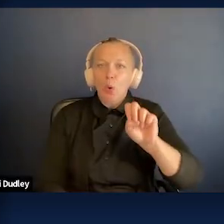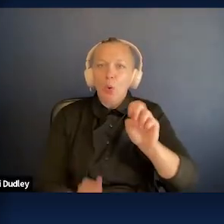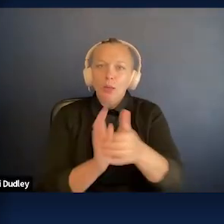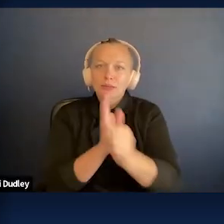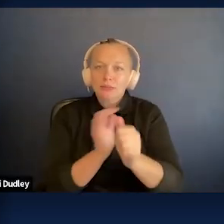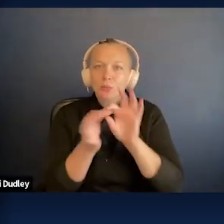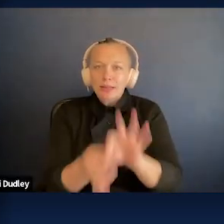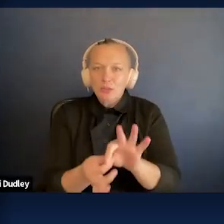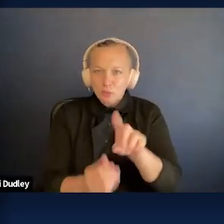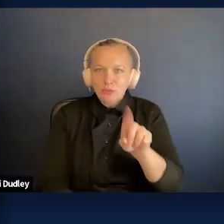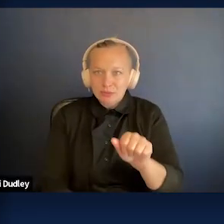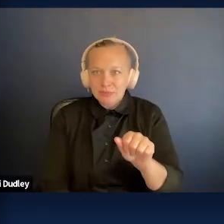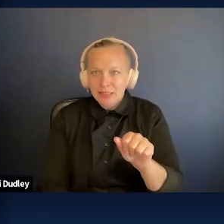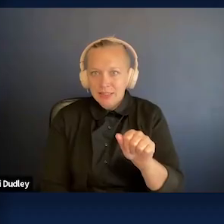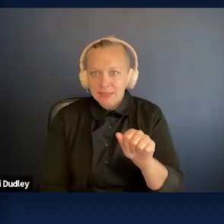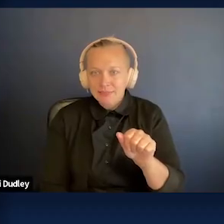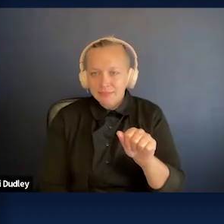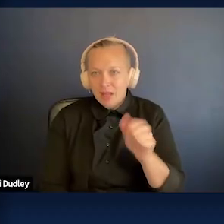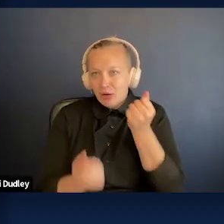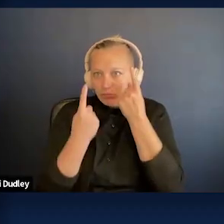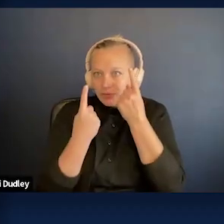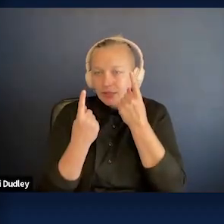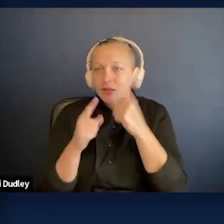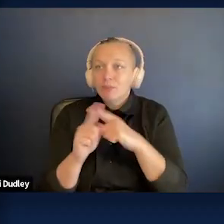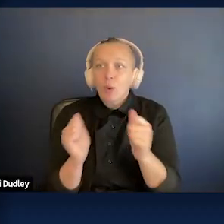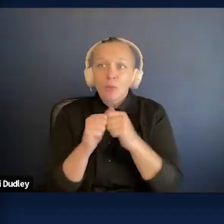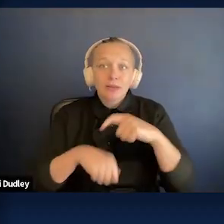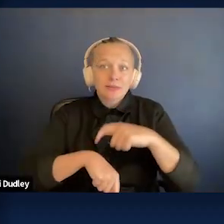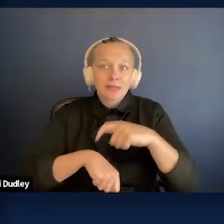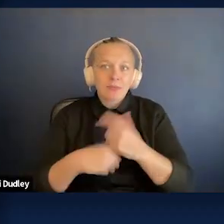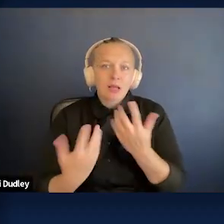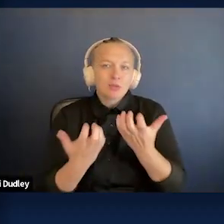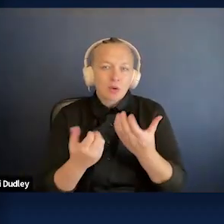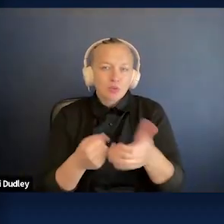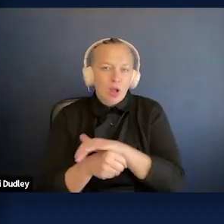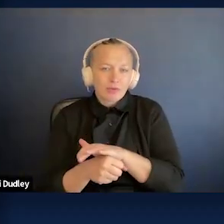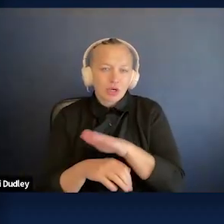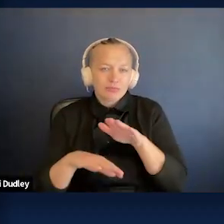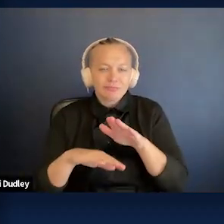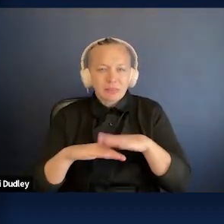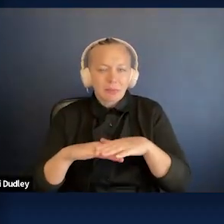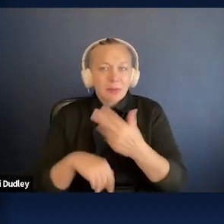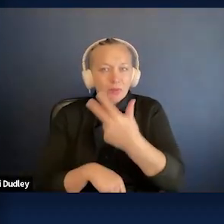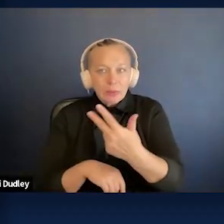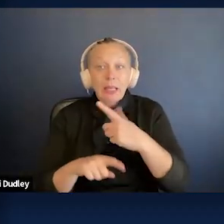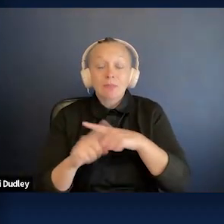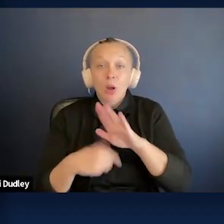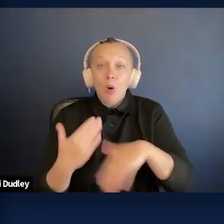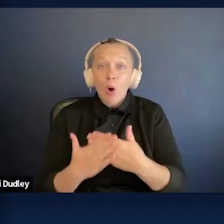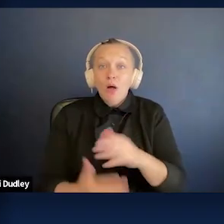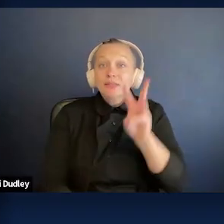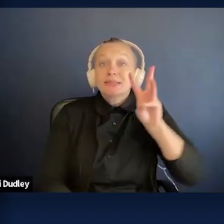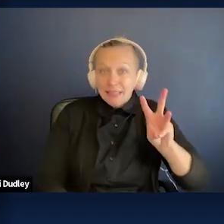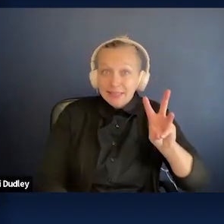Um, and… I… just to say… stay within time, I'm only going to cover 3 of them, but we did find connections with all 6 core competencies on disability.